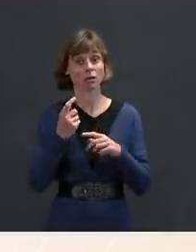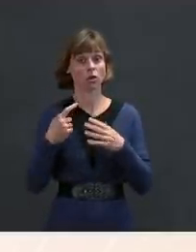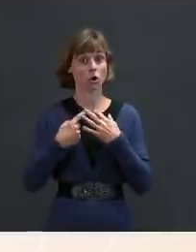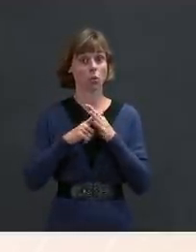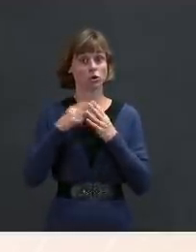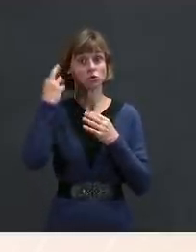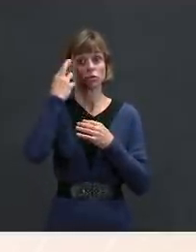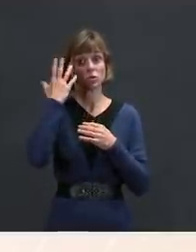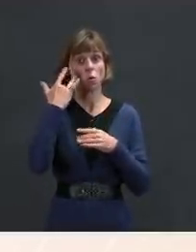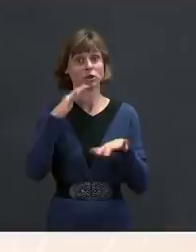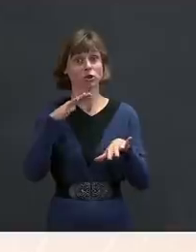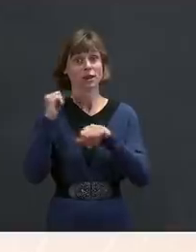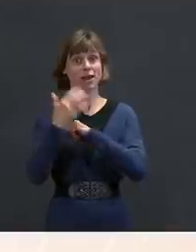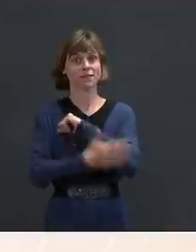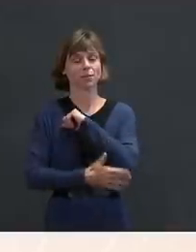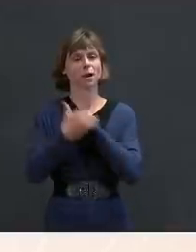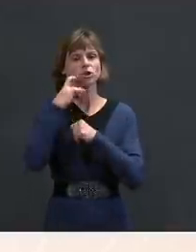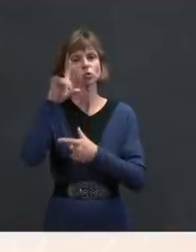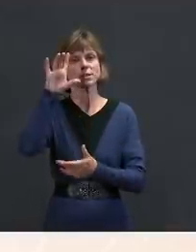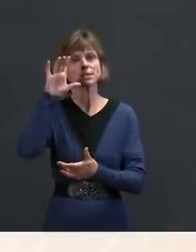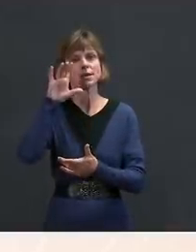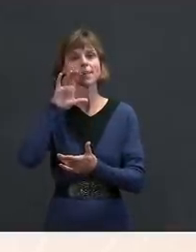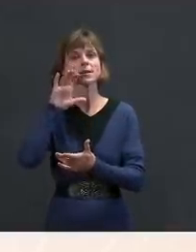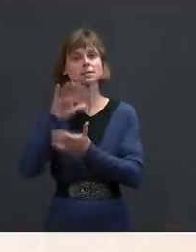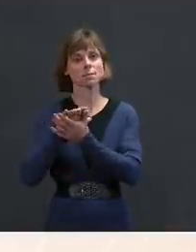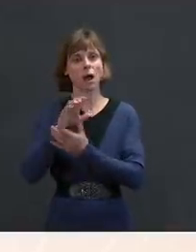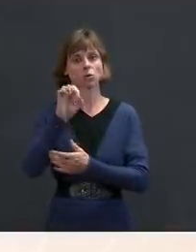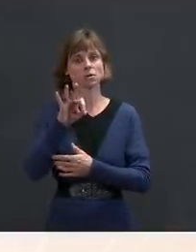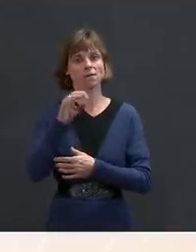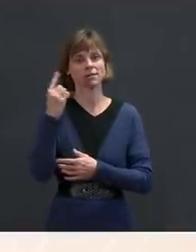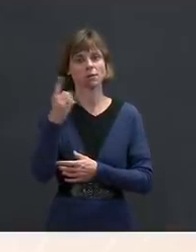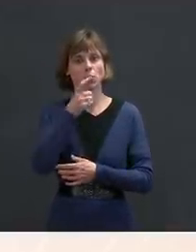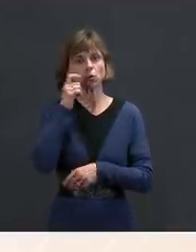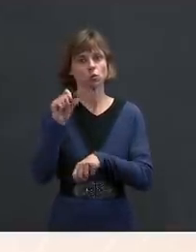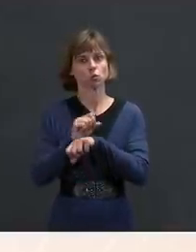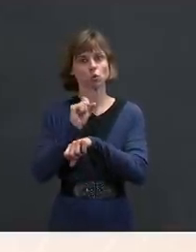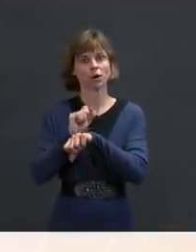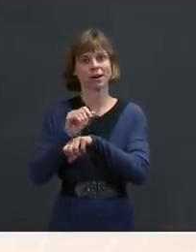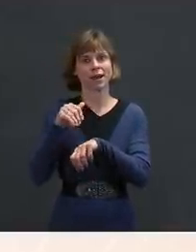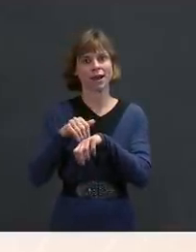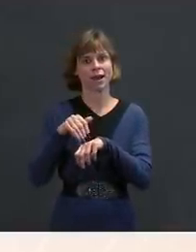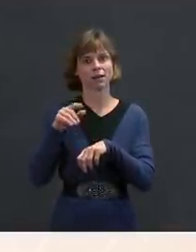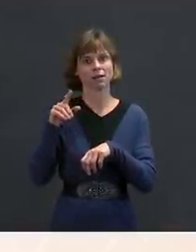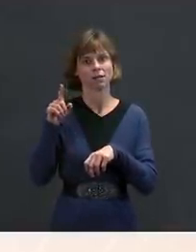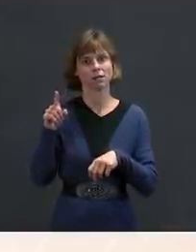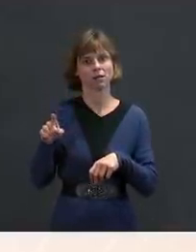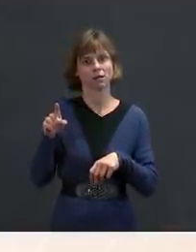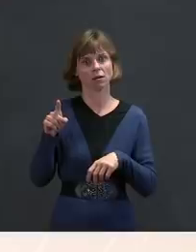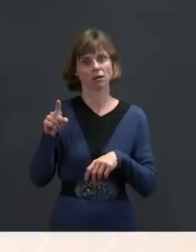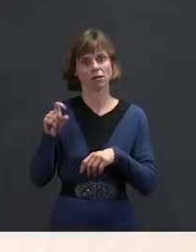was that she was the spouse of somebody who was working at RAF Croughton, which, under the terms of the agreement there,